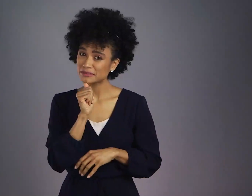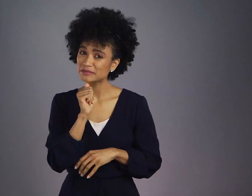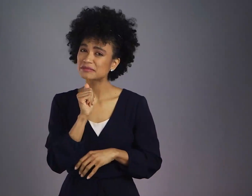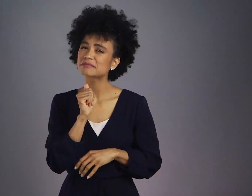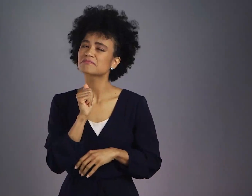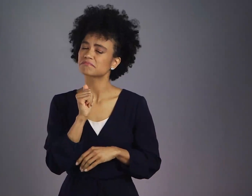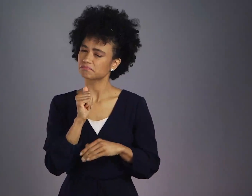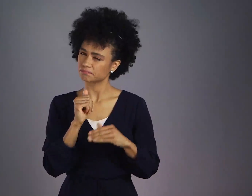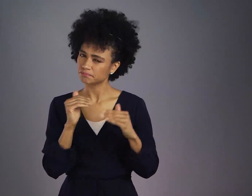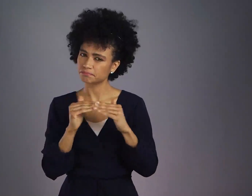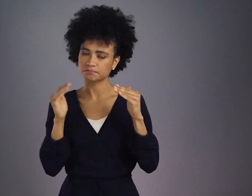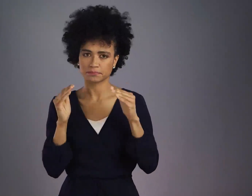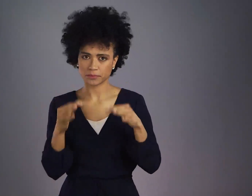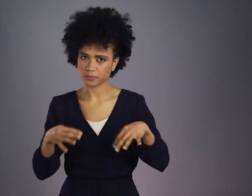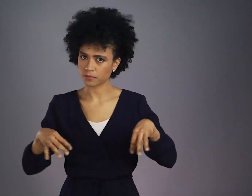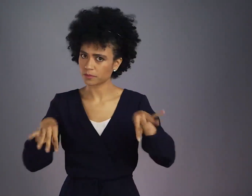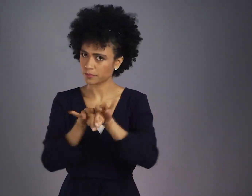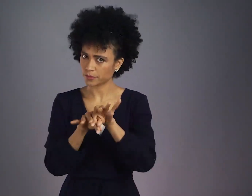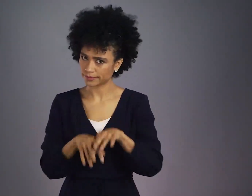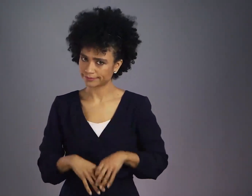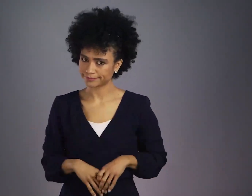Patience and good temper are most necessary.